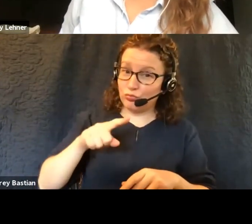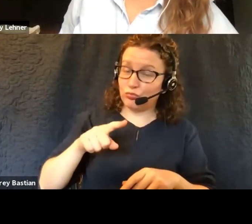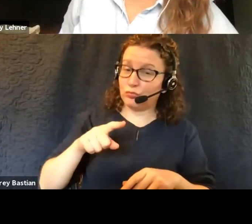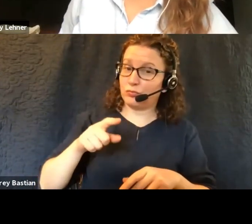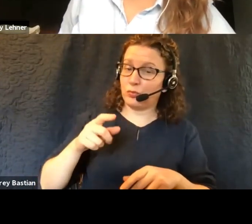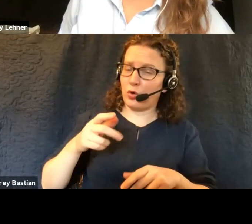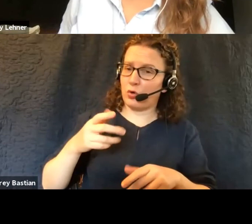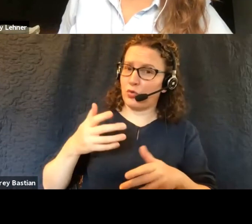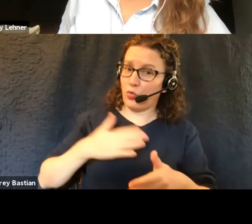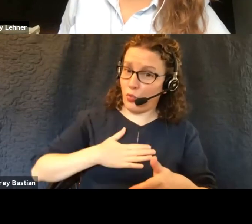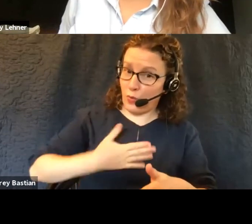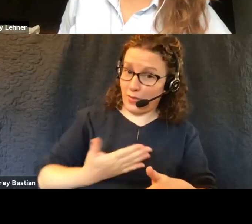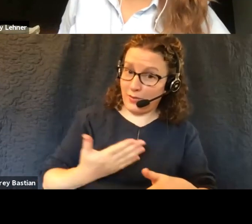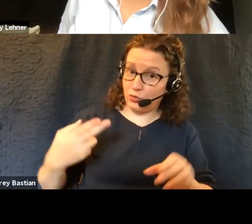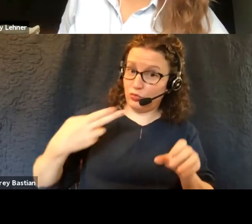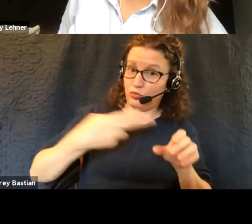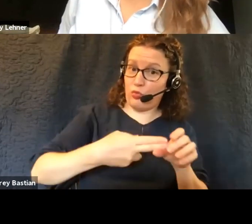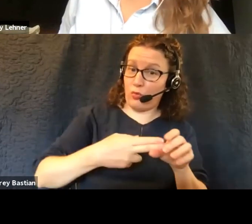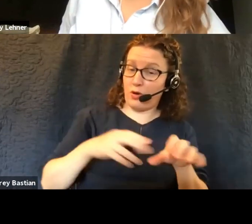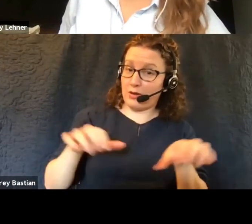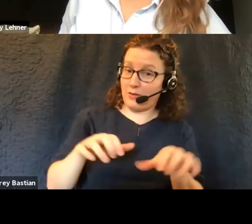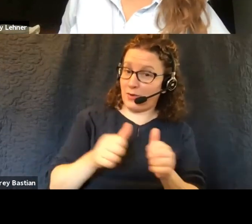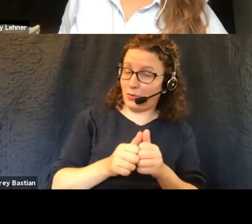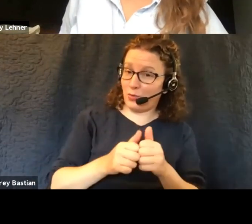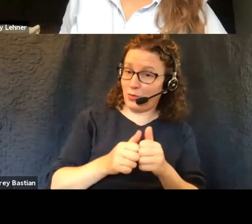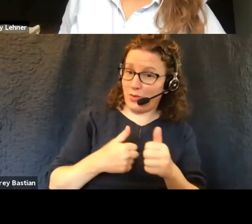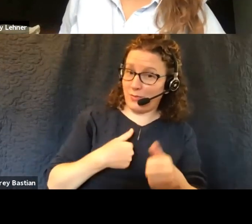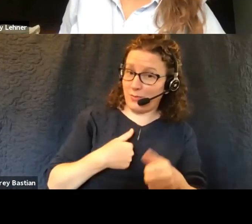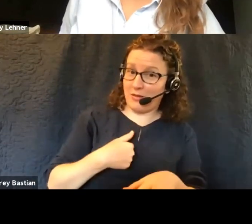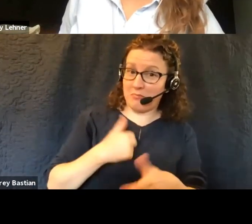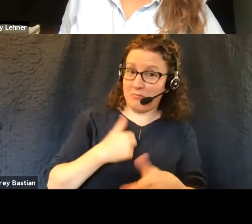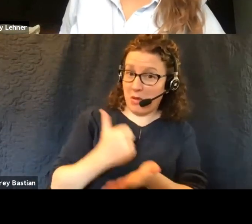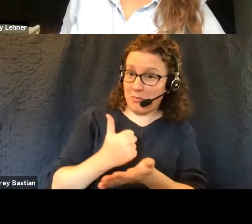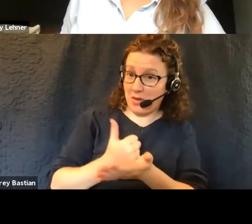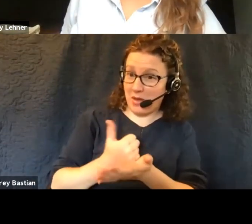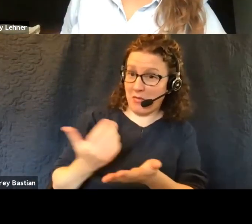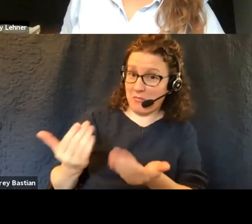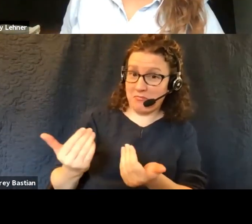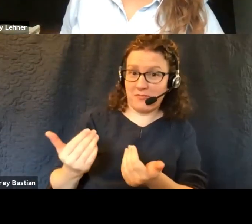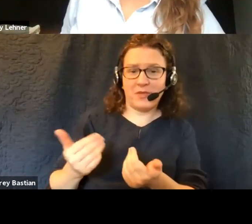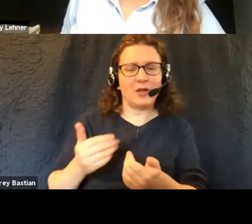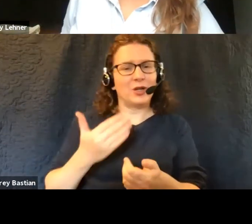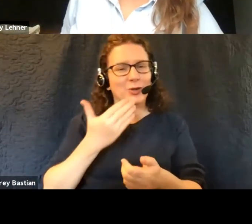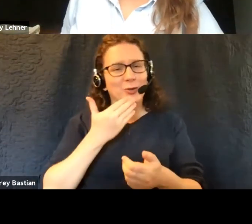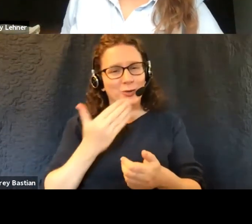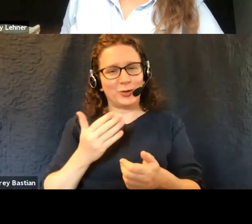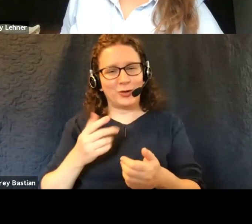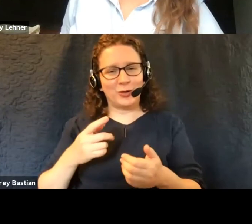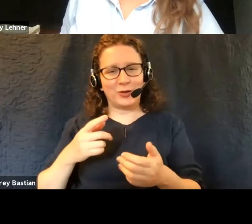activities with you and help you out and this is a really good conversation starter as well,